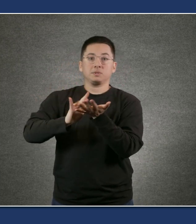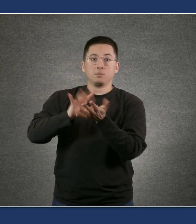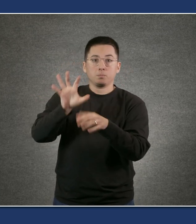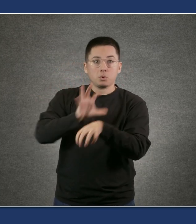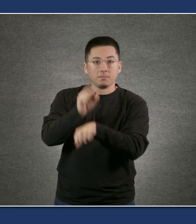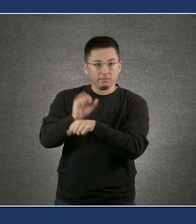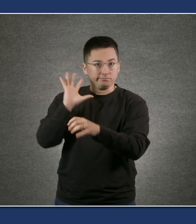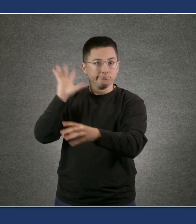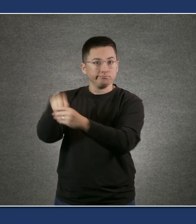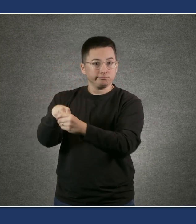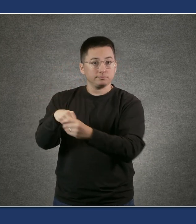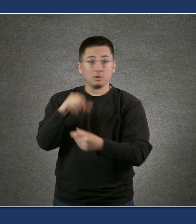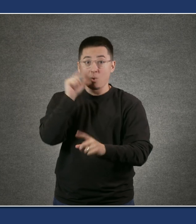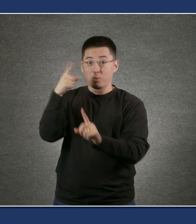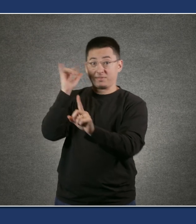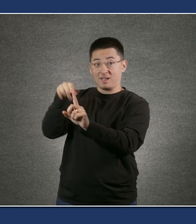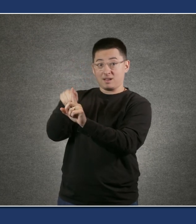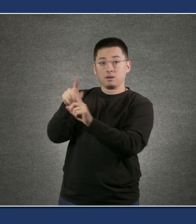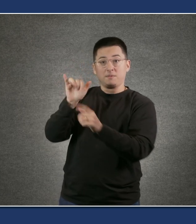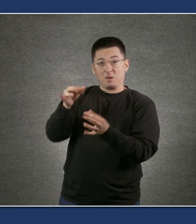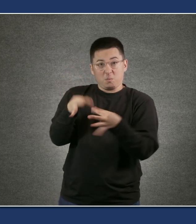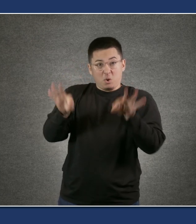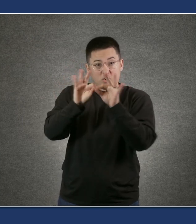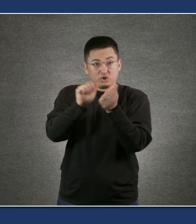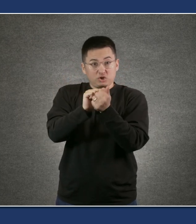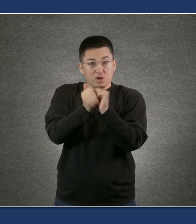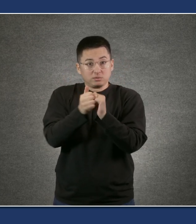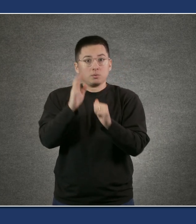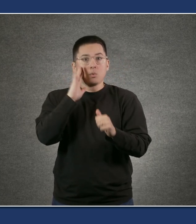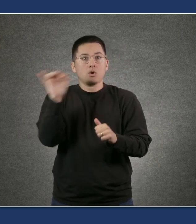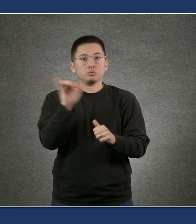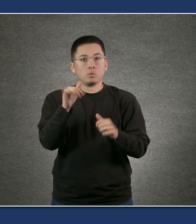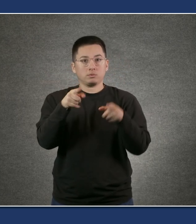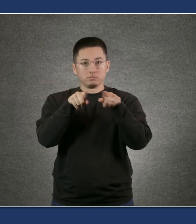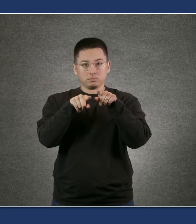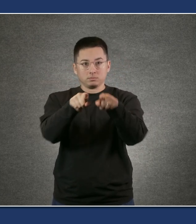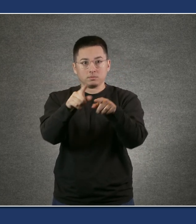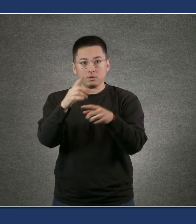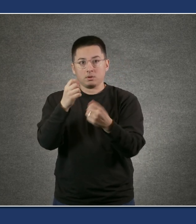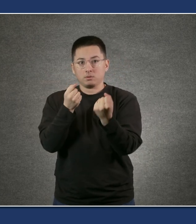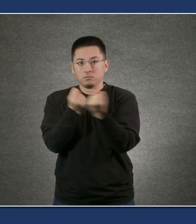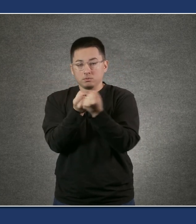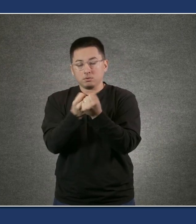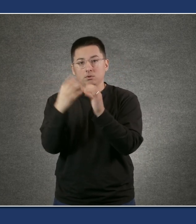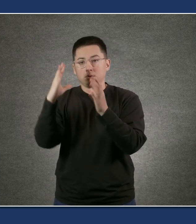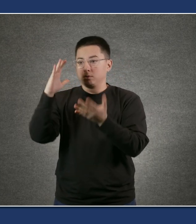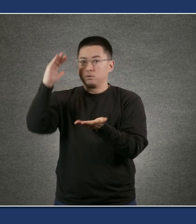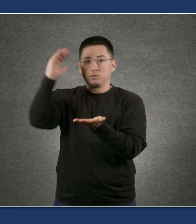some of the burden on our congested statewide transportation system, especially more rural areas,